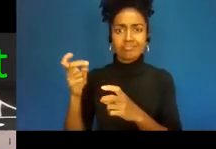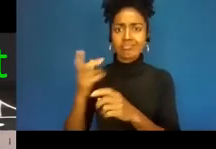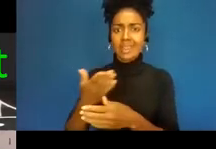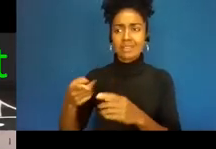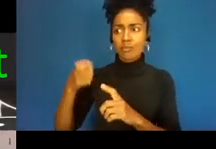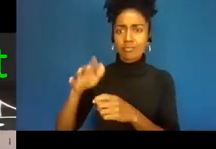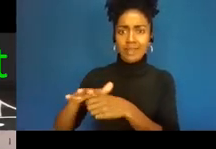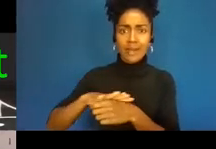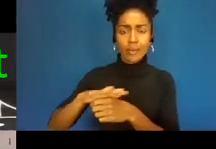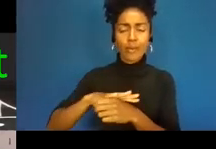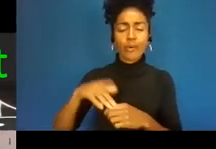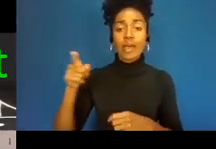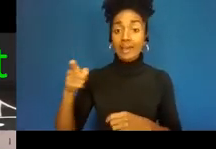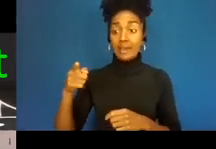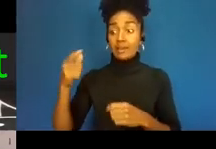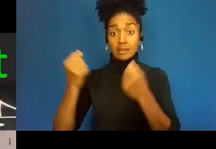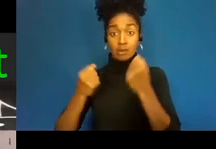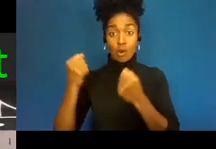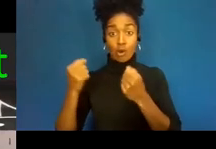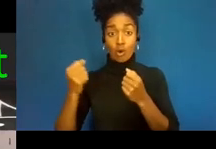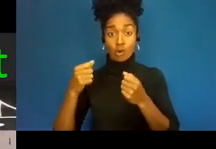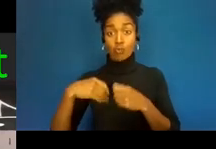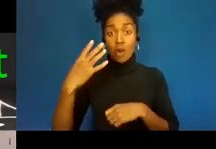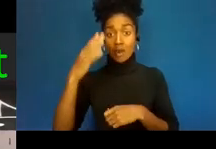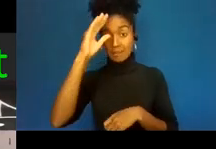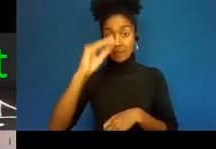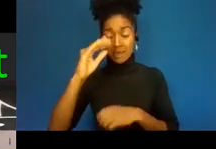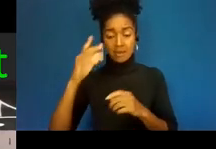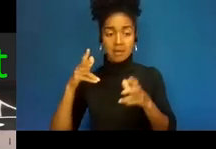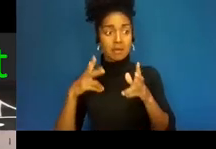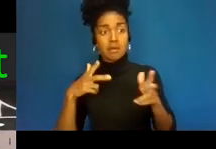and they hunted him down and killed him.